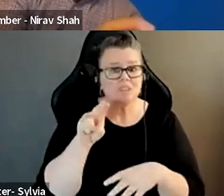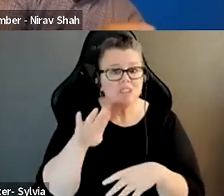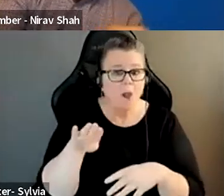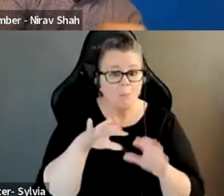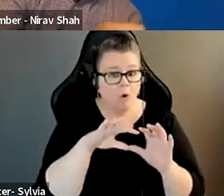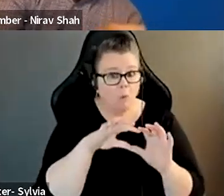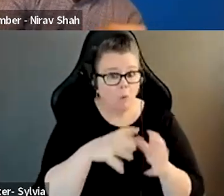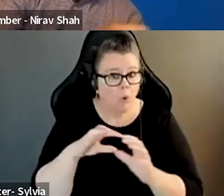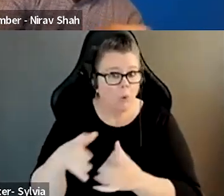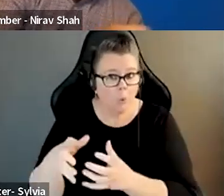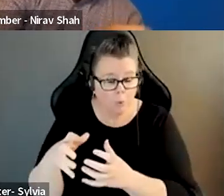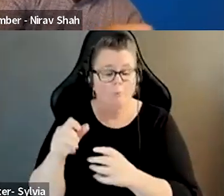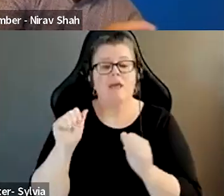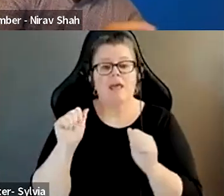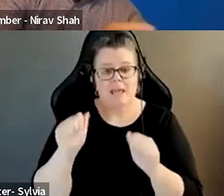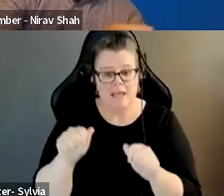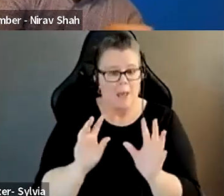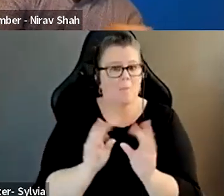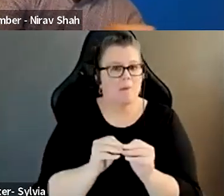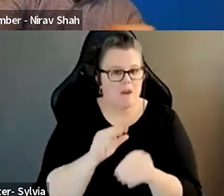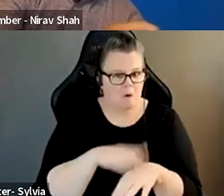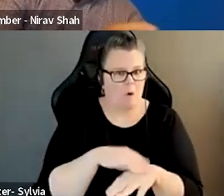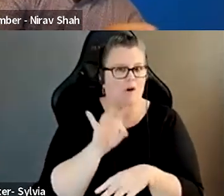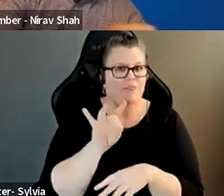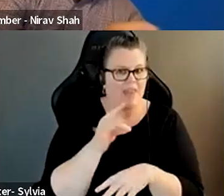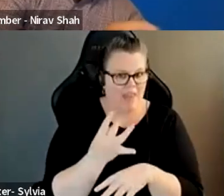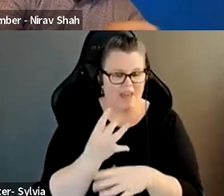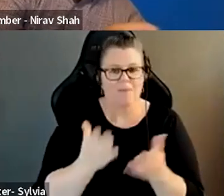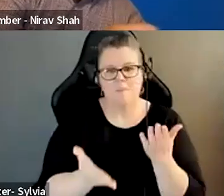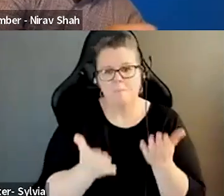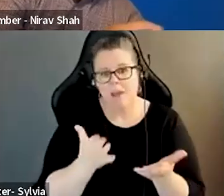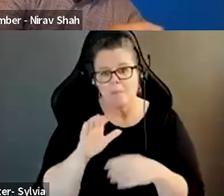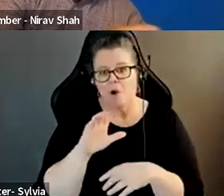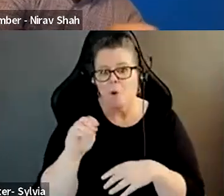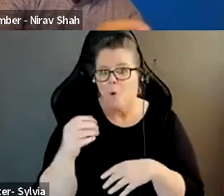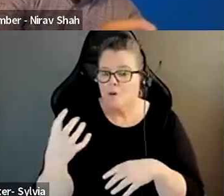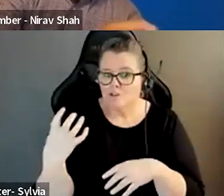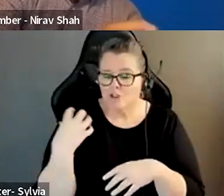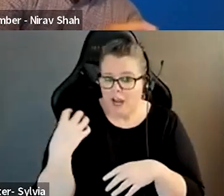on the 8th, perhaps with the co-chairs of the workgroups.